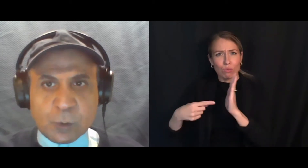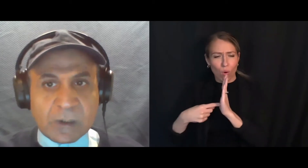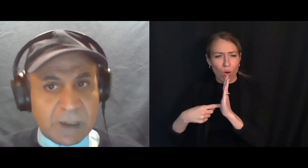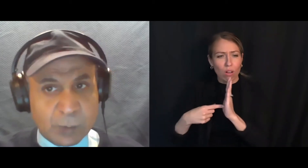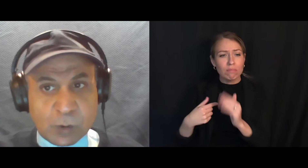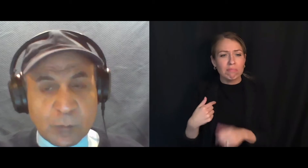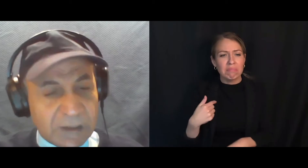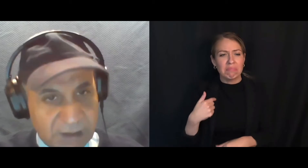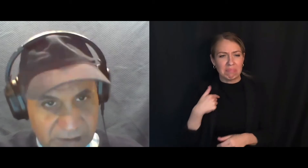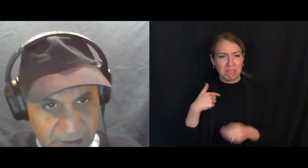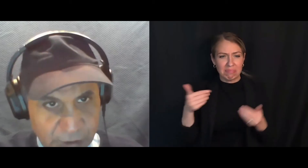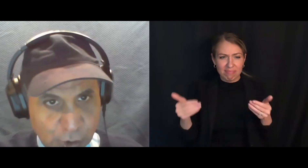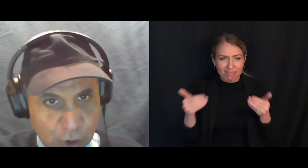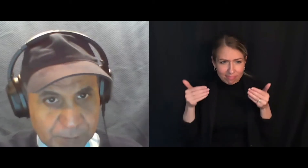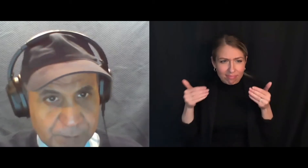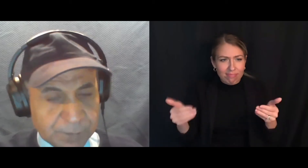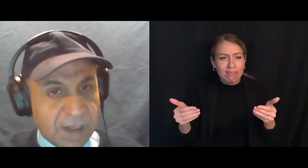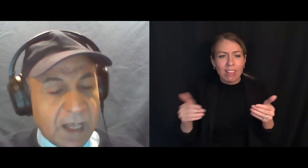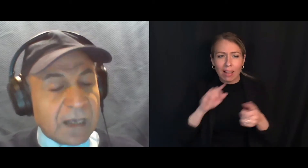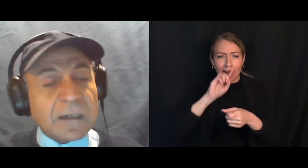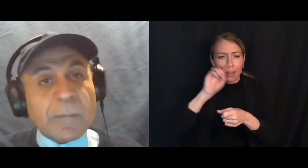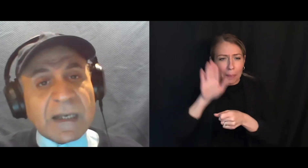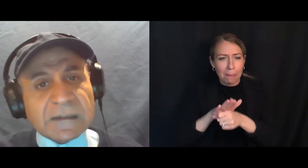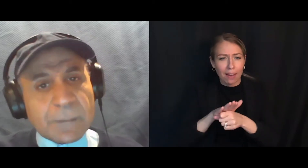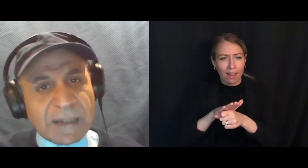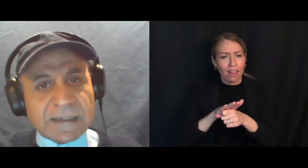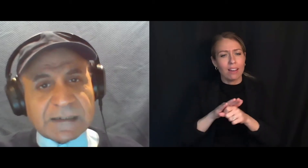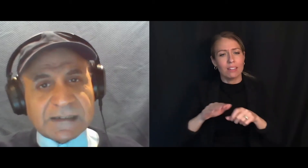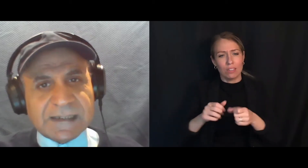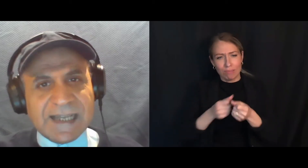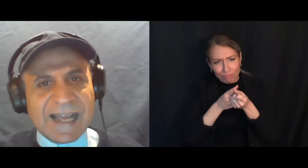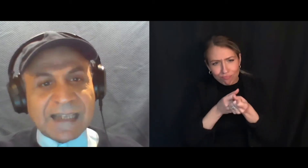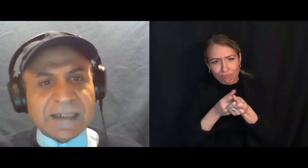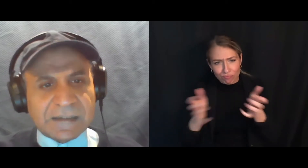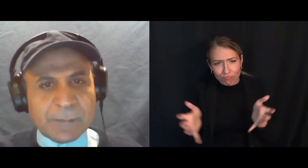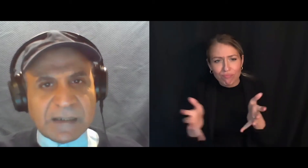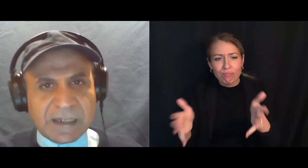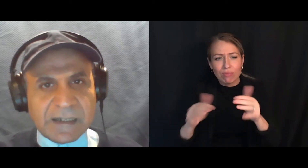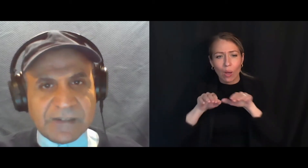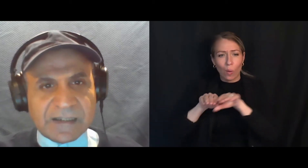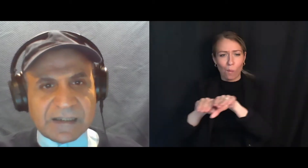to enable community integration, economic independence, and independent living.